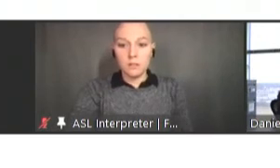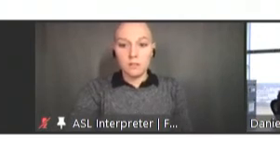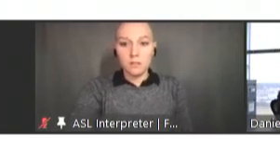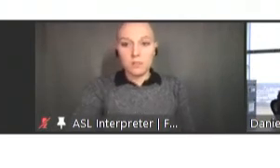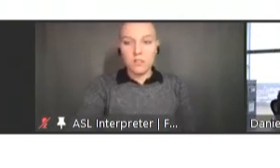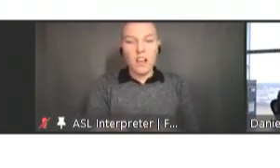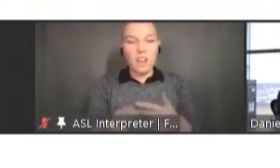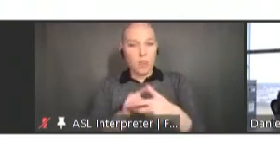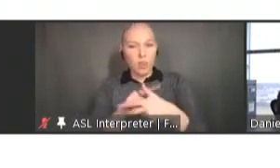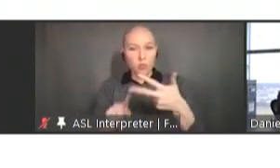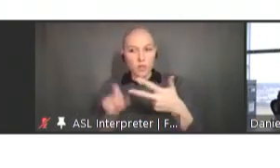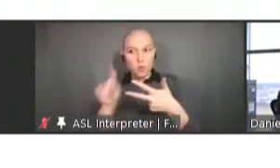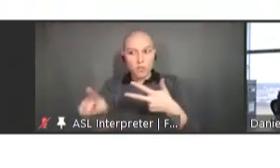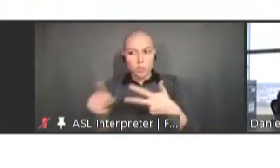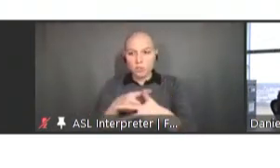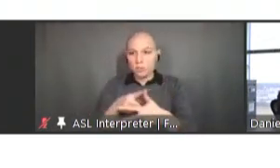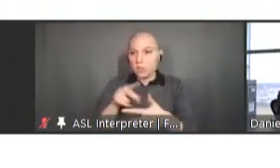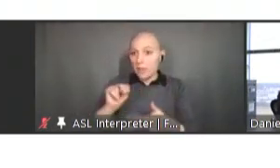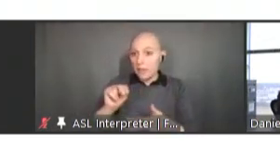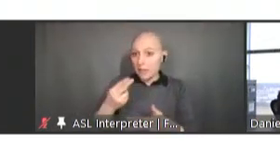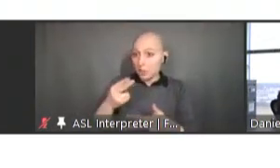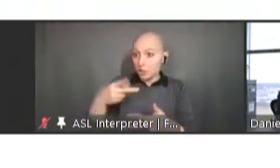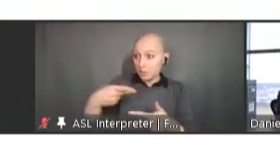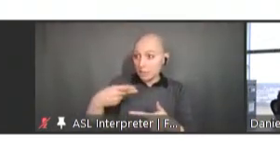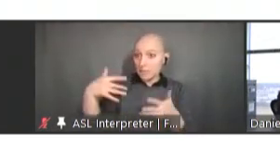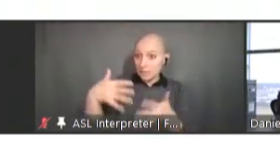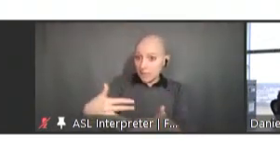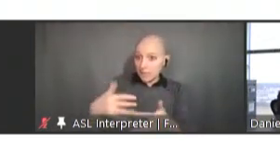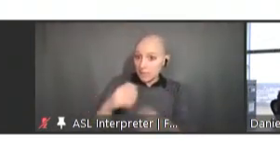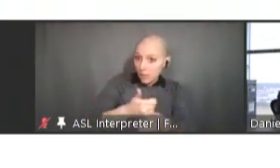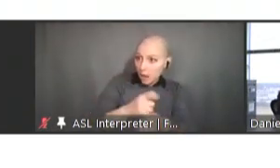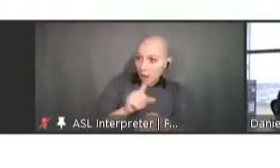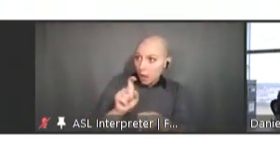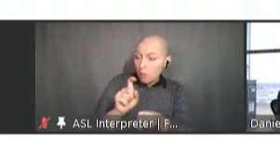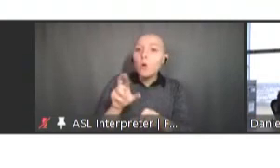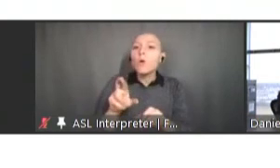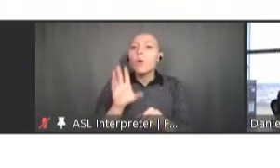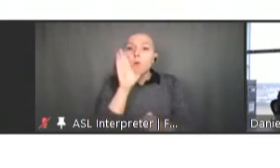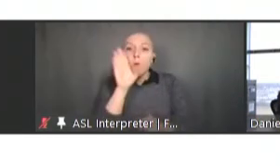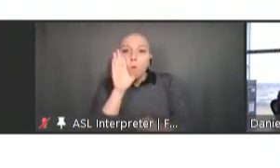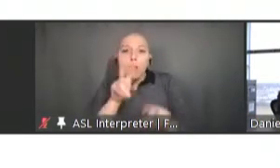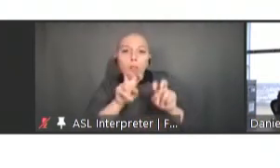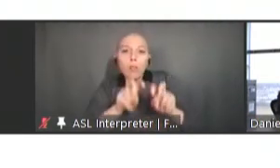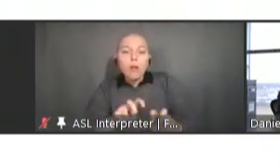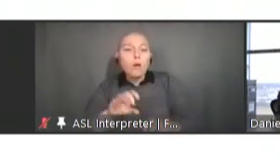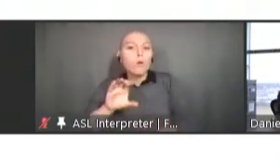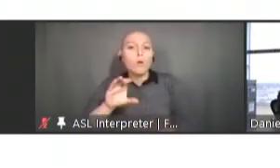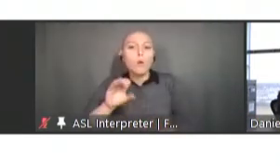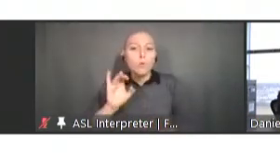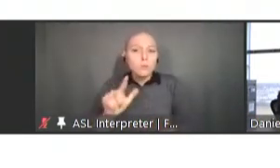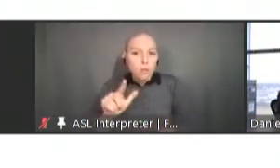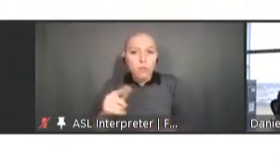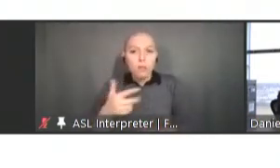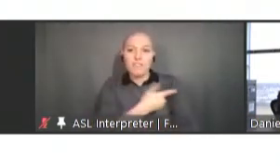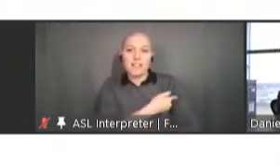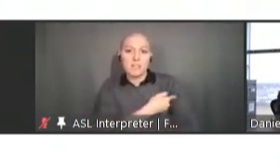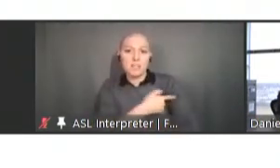up or pending that will be looking at mucosal vaccination data which maybe not is just focused